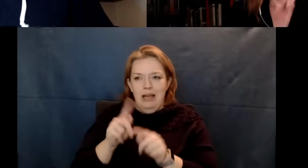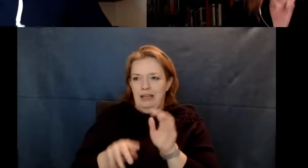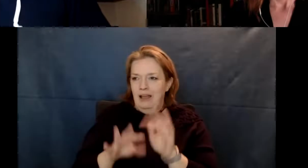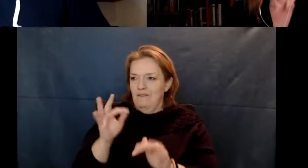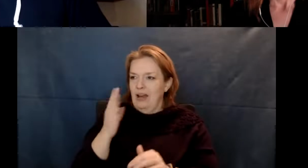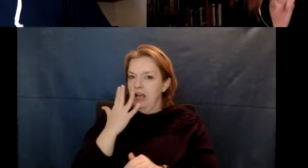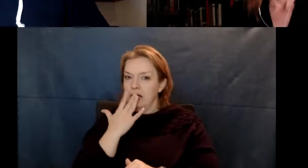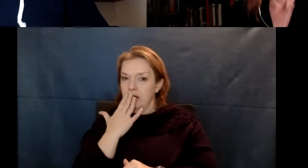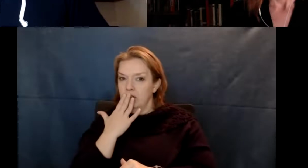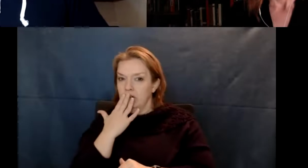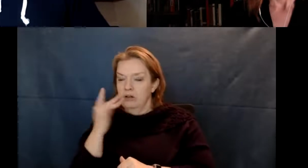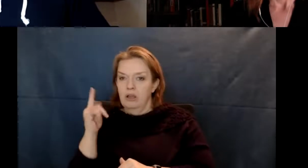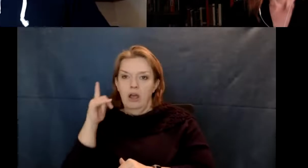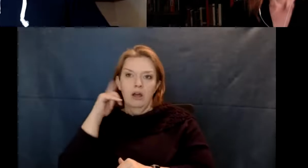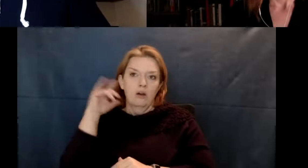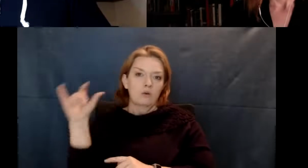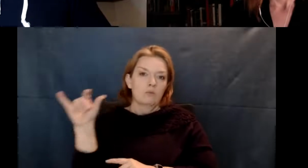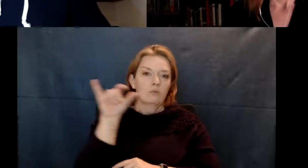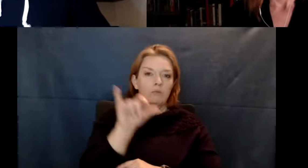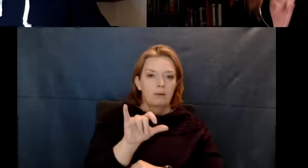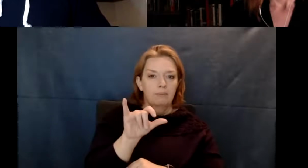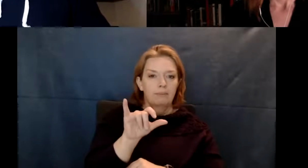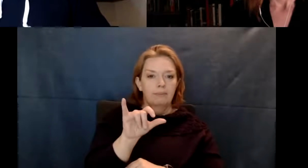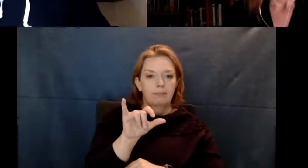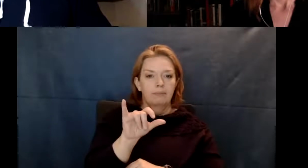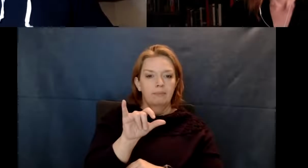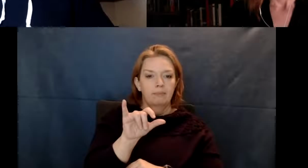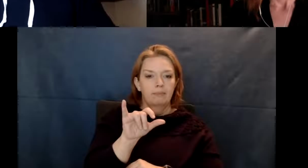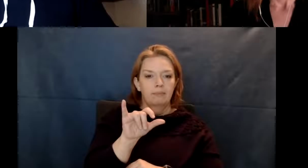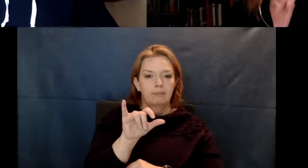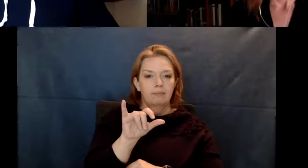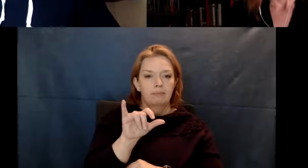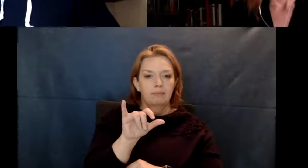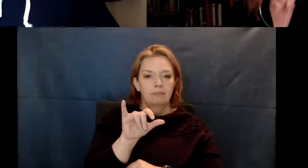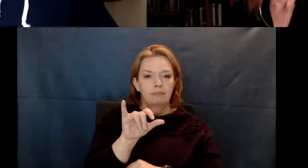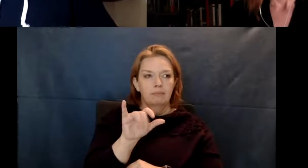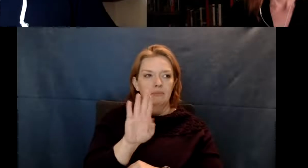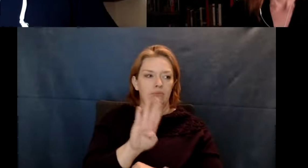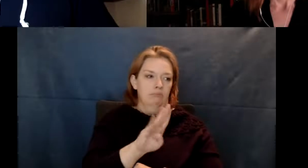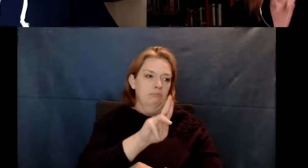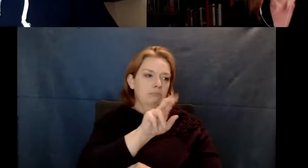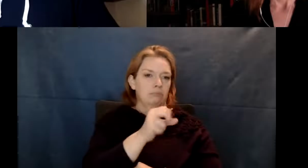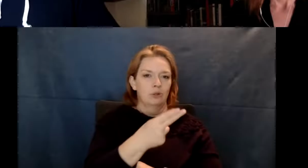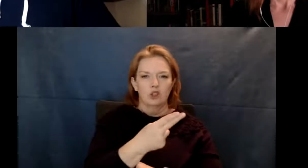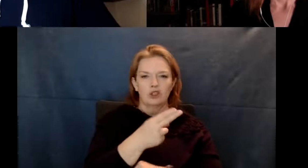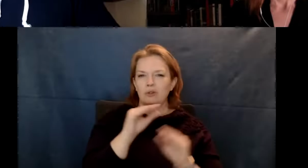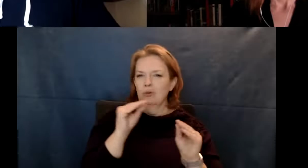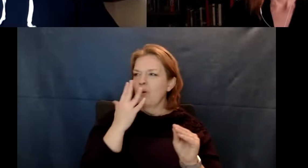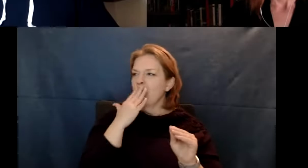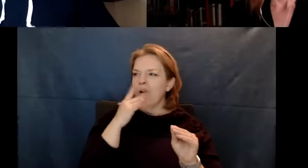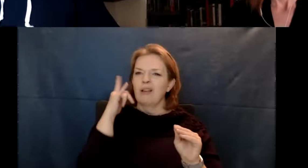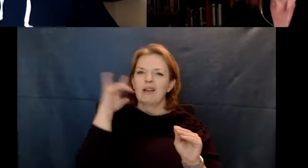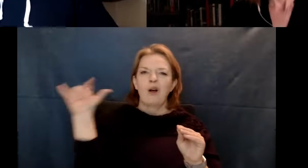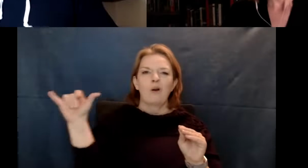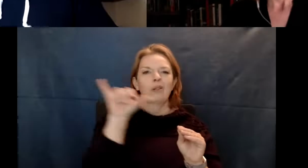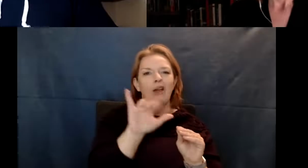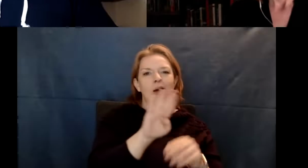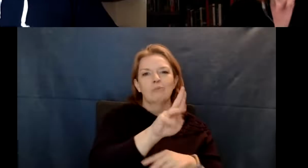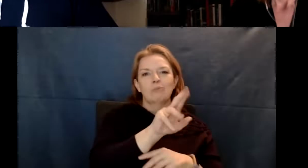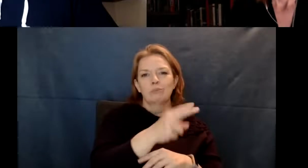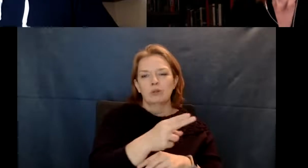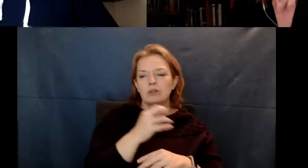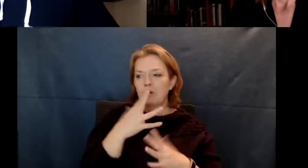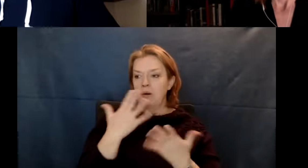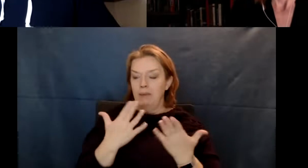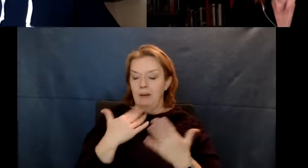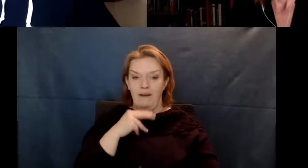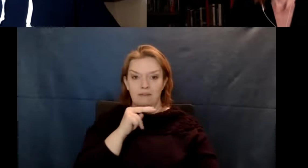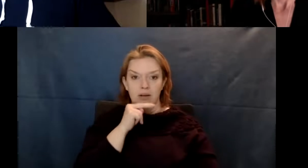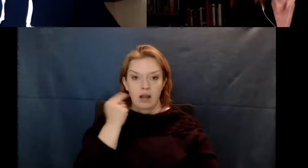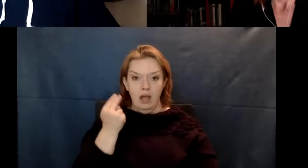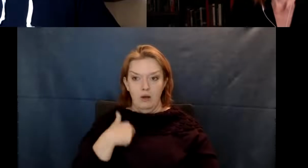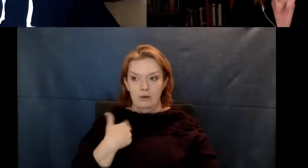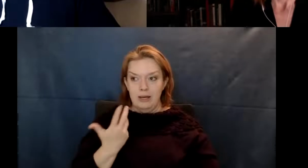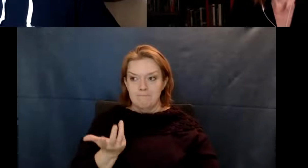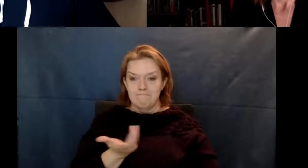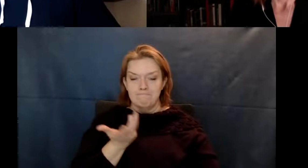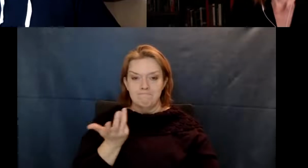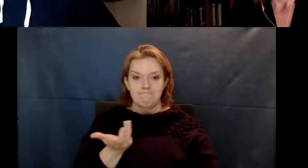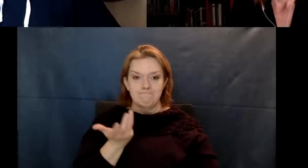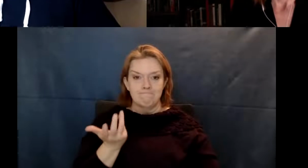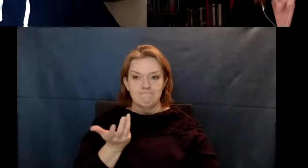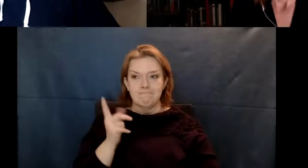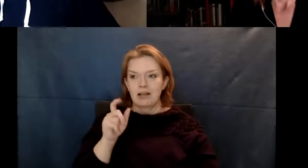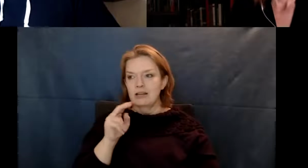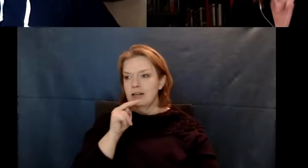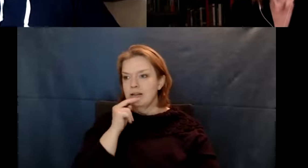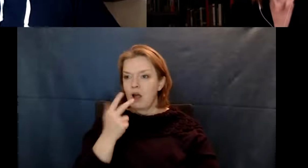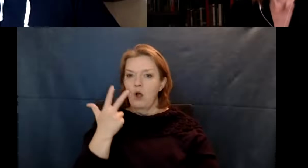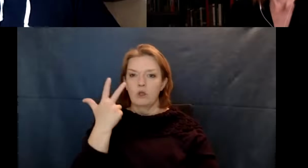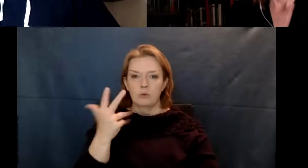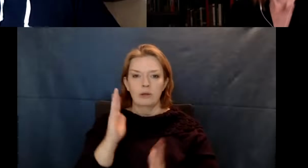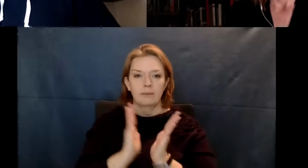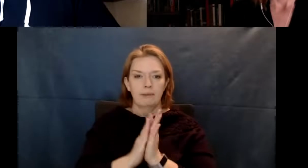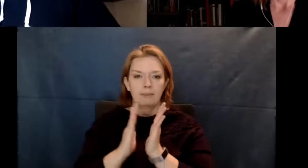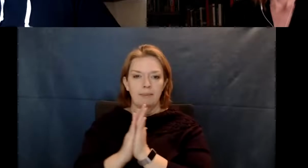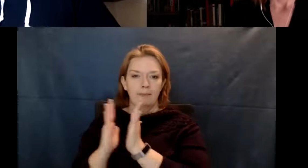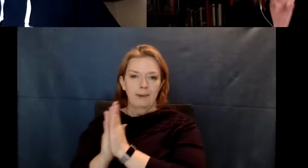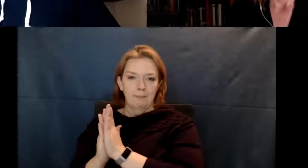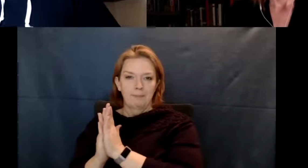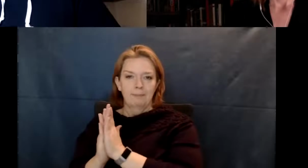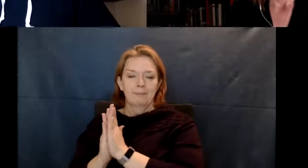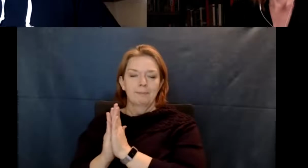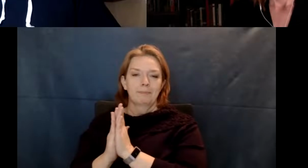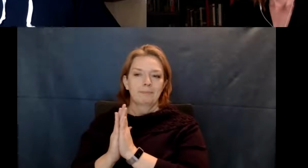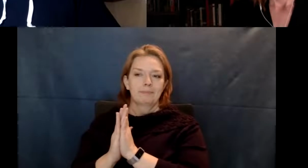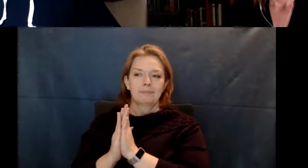bush or i can't find a noun with three syllables that